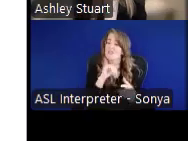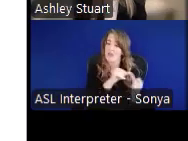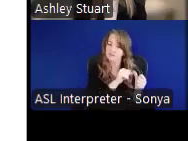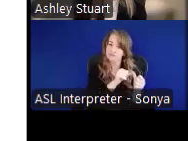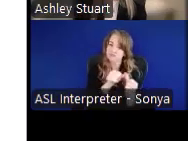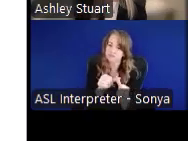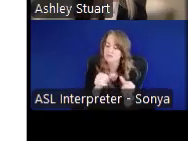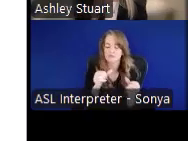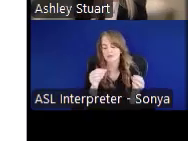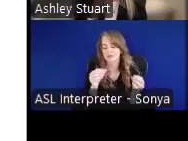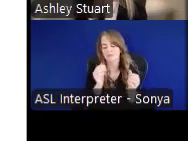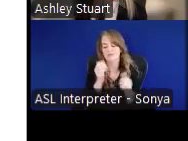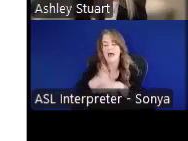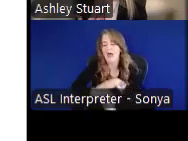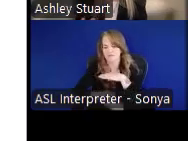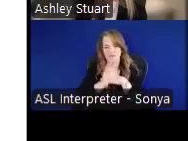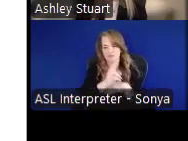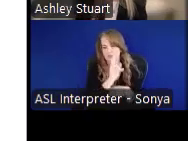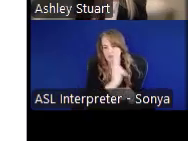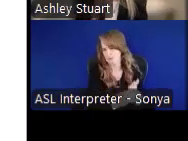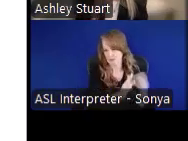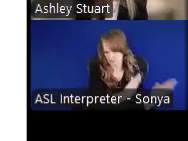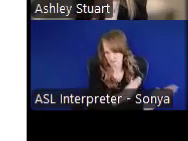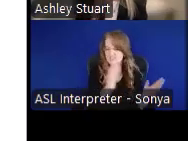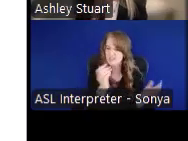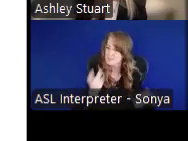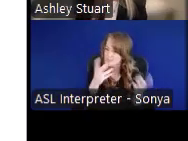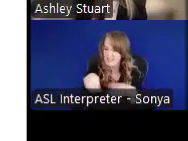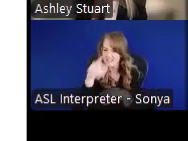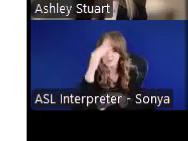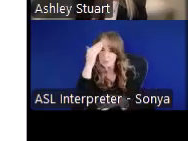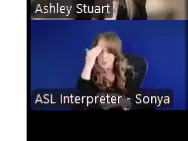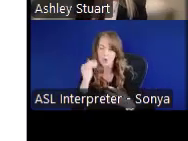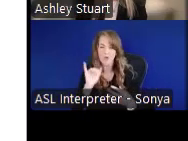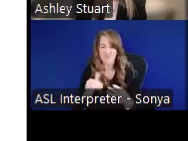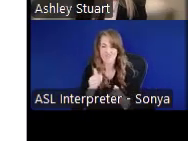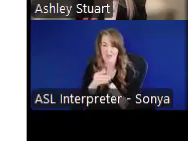years. As many of you may know, the prefrontal cortex is one of